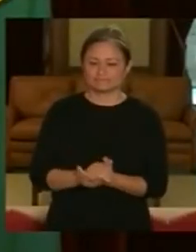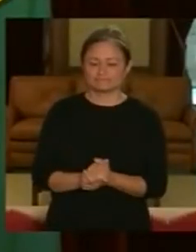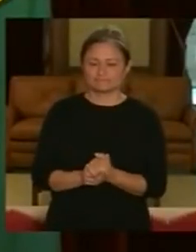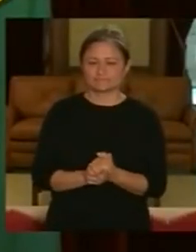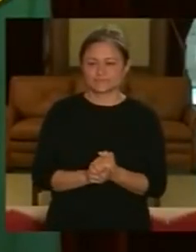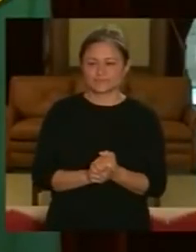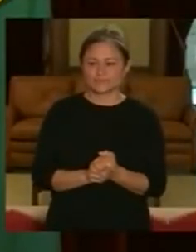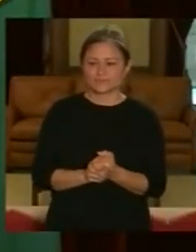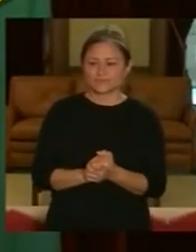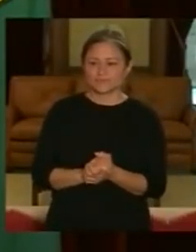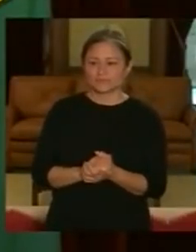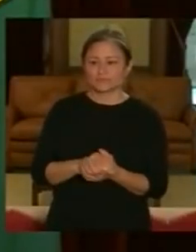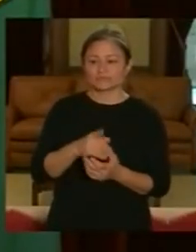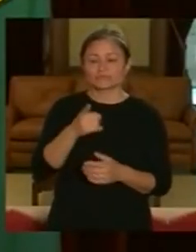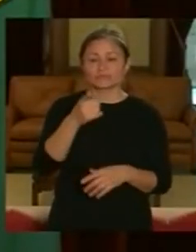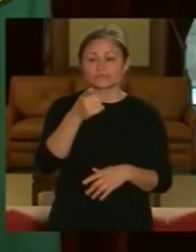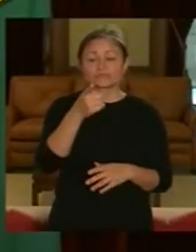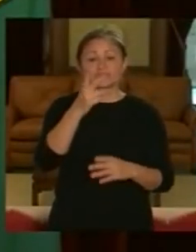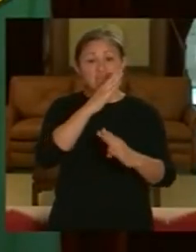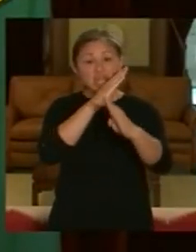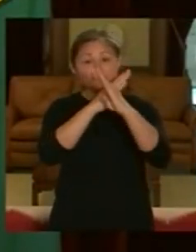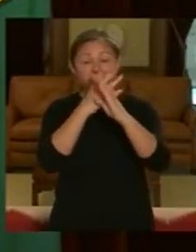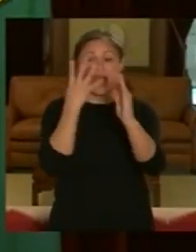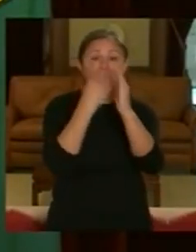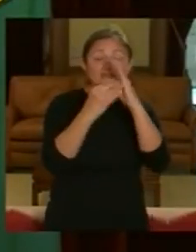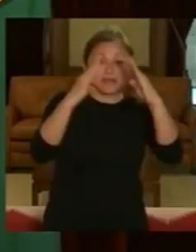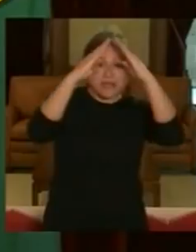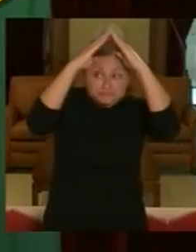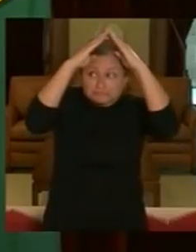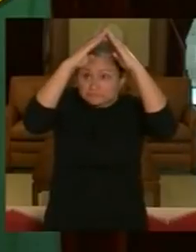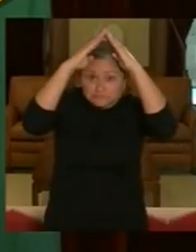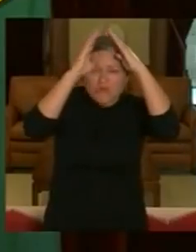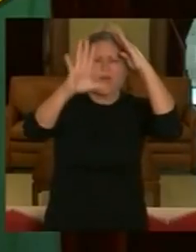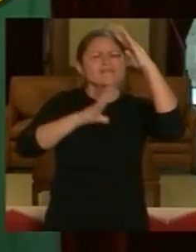THEY WORK IN A BUSINESS THAT IS DEEMED ESSENTIAL TO THE FUNCTIONING DURING AN EMERGENCY.